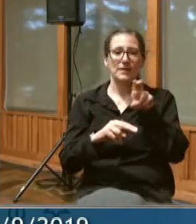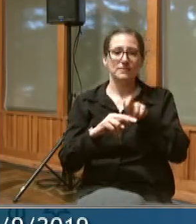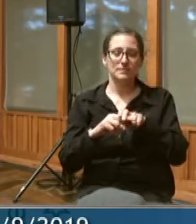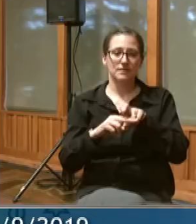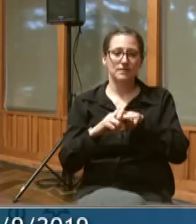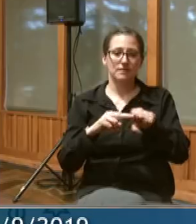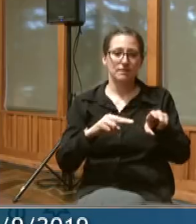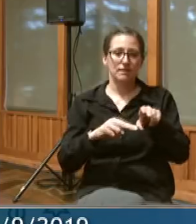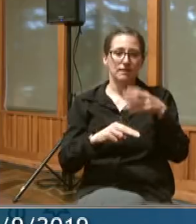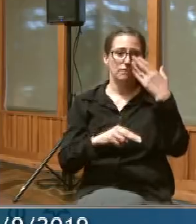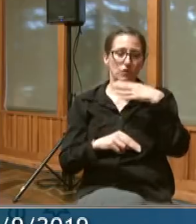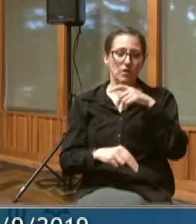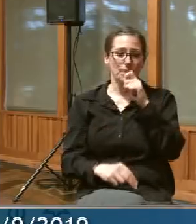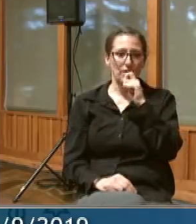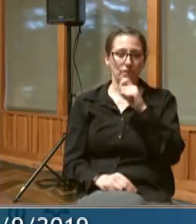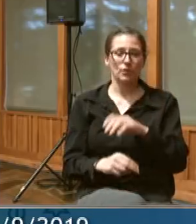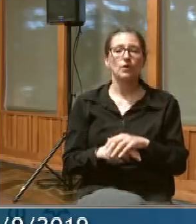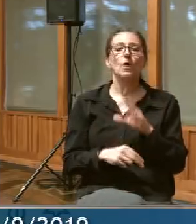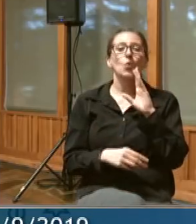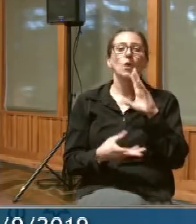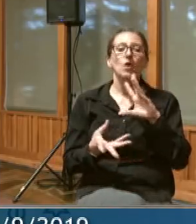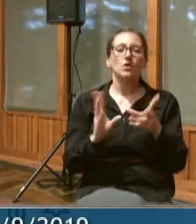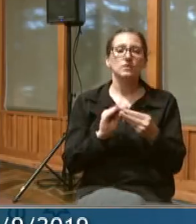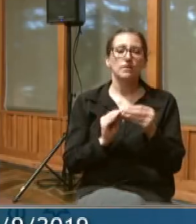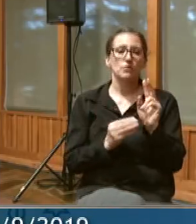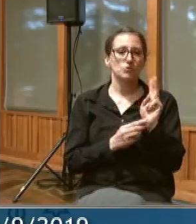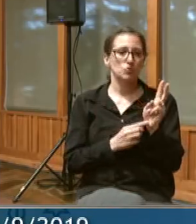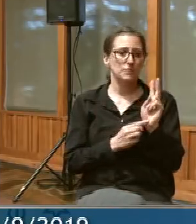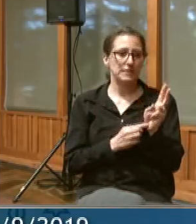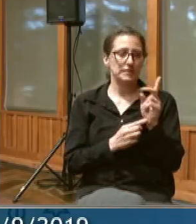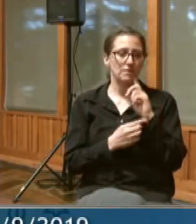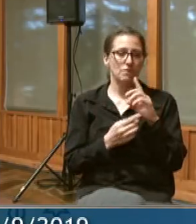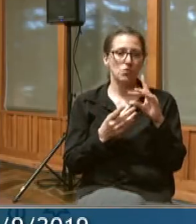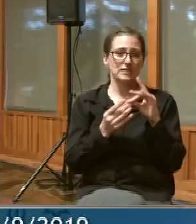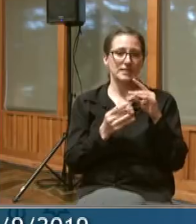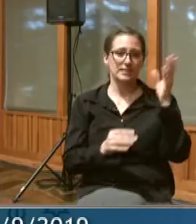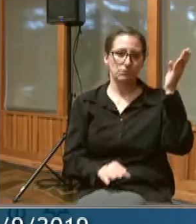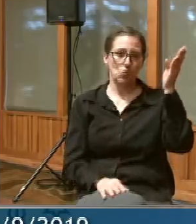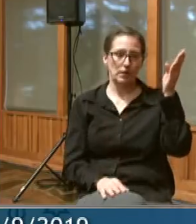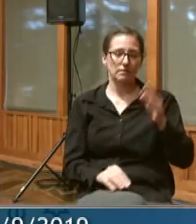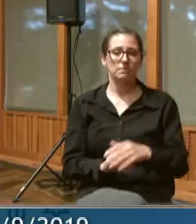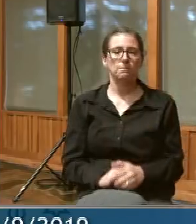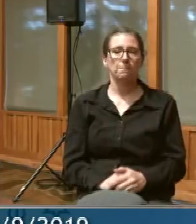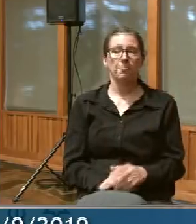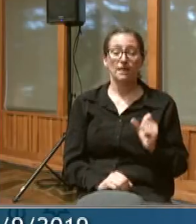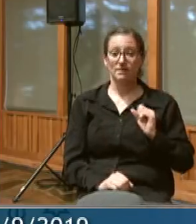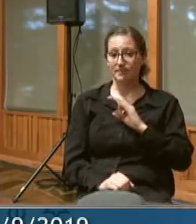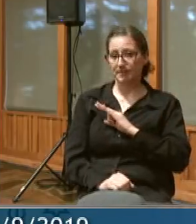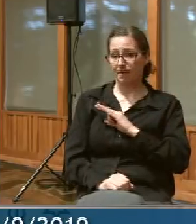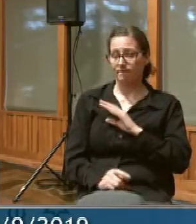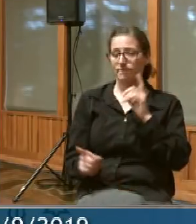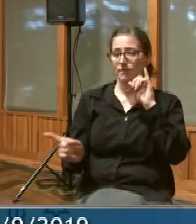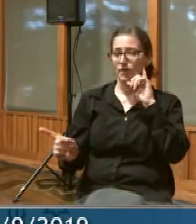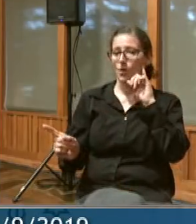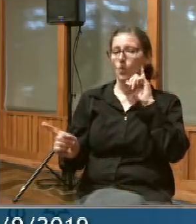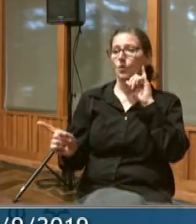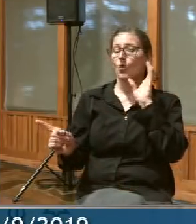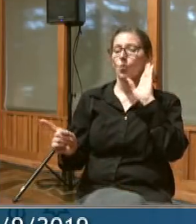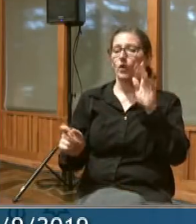WE'LL CALL SIX NUMBERS AT A TIME. WHEN YOU HEAR YOUR NUMBER, PLEASE COME AND BE SEATED AT ONE OF THE MICROPHONES. THERE WILL BE TWO MINUTES FOR